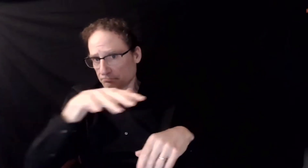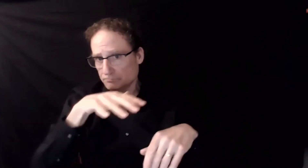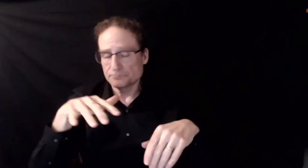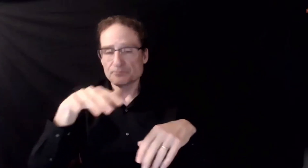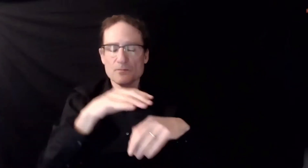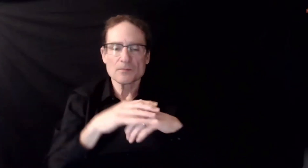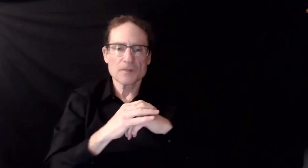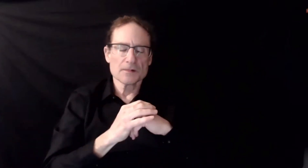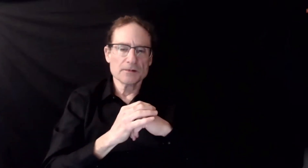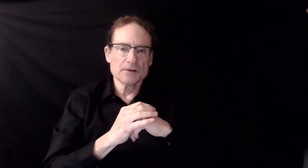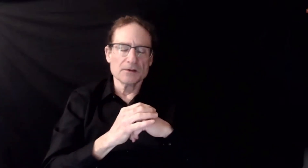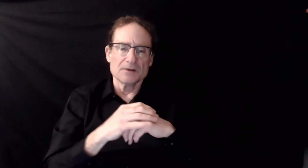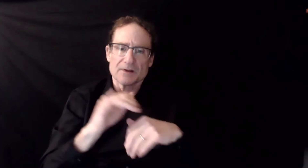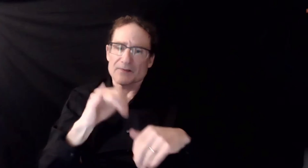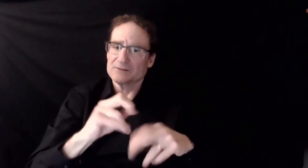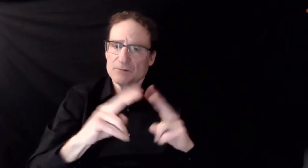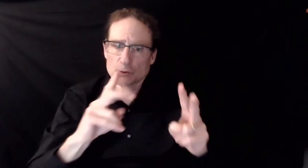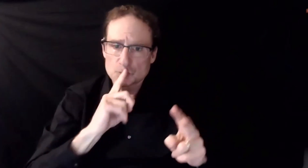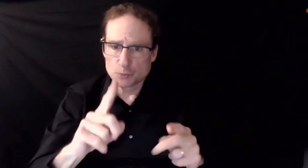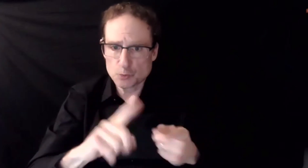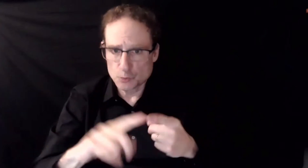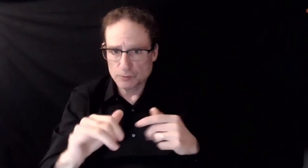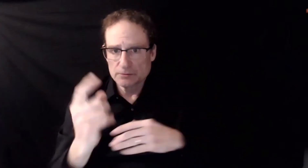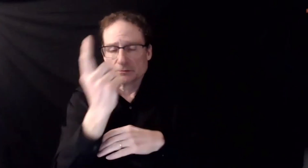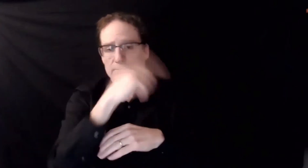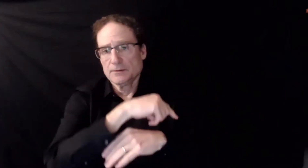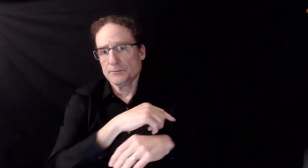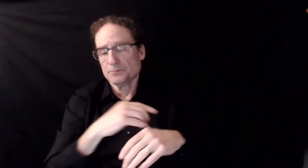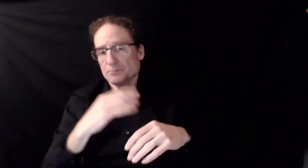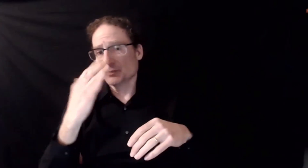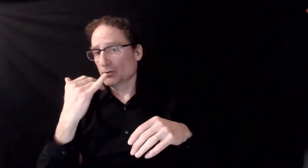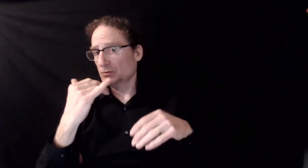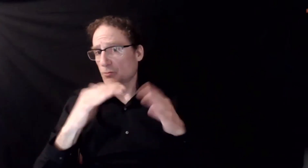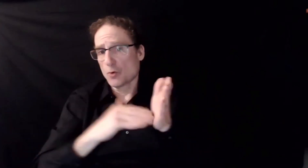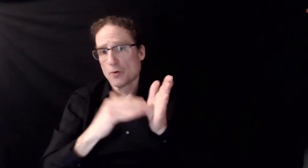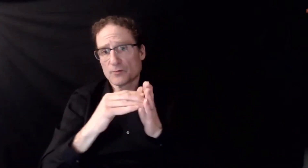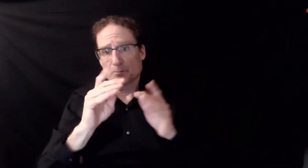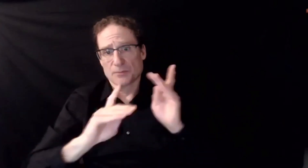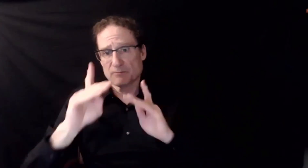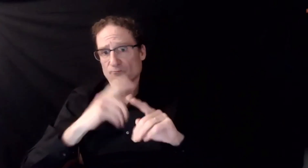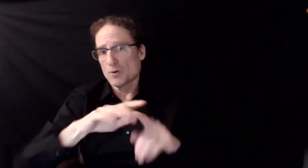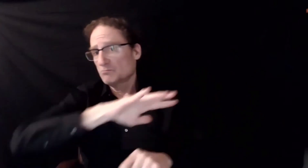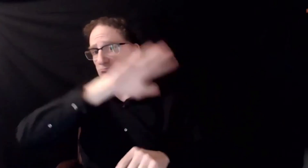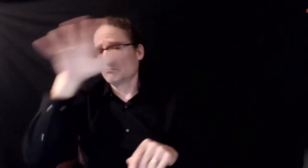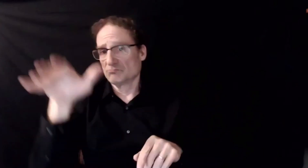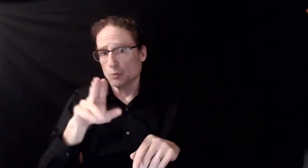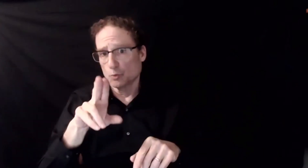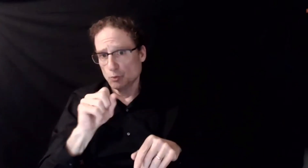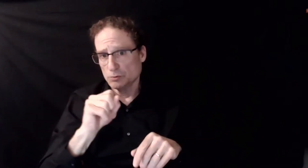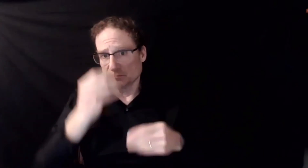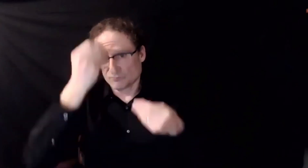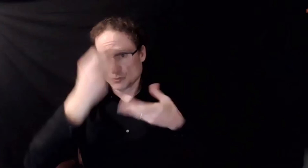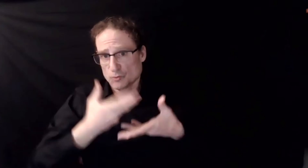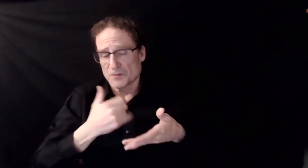were more accessible to the deaf, deafblind, and hard of hearing community. That still benefits our community today.